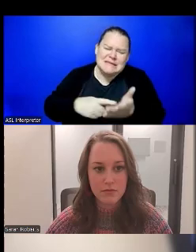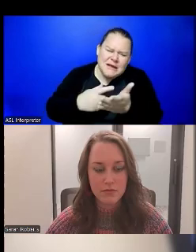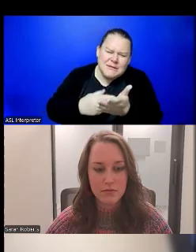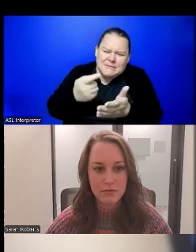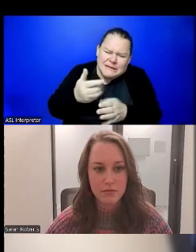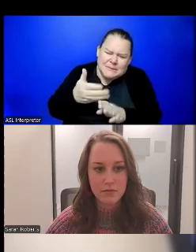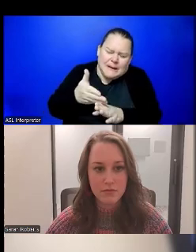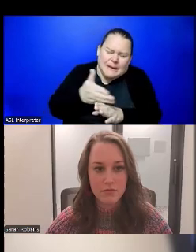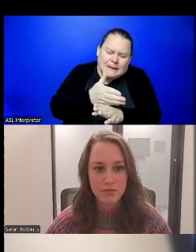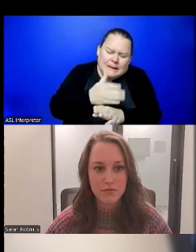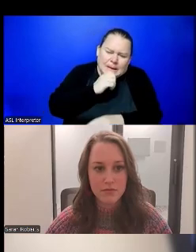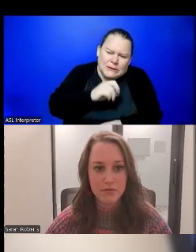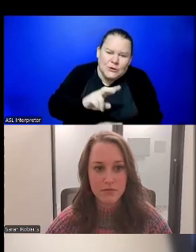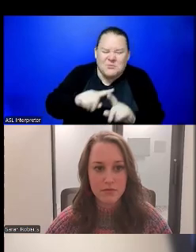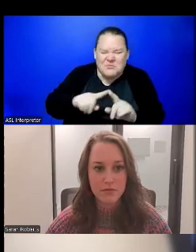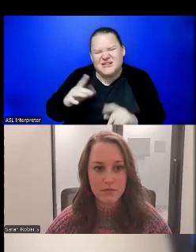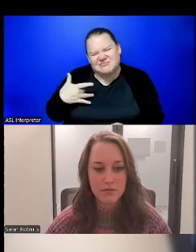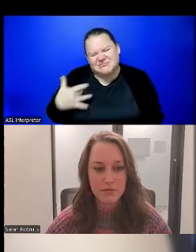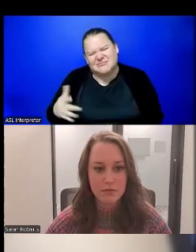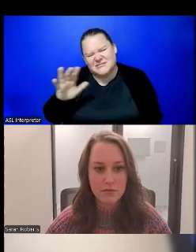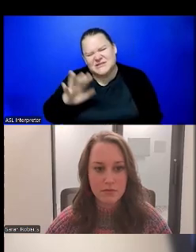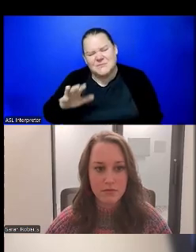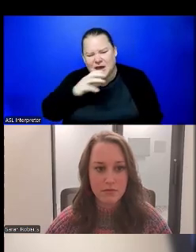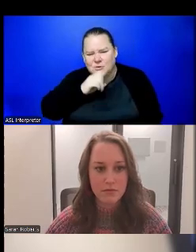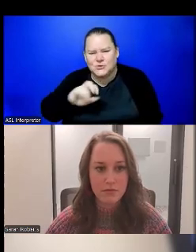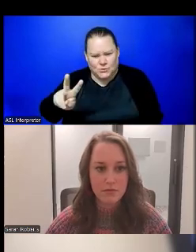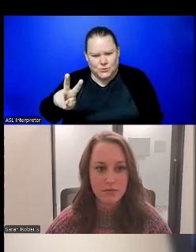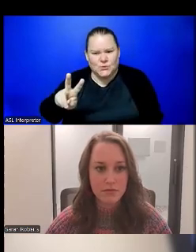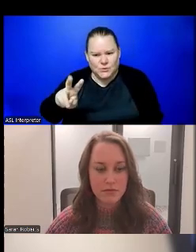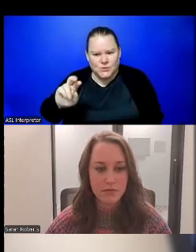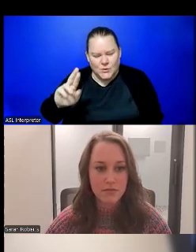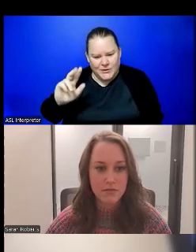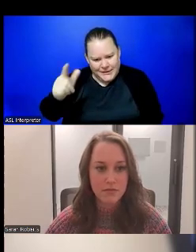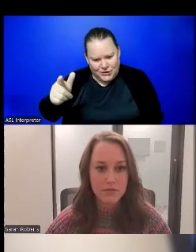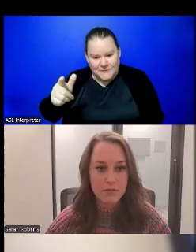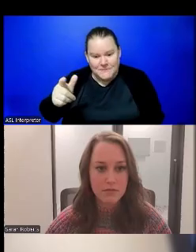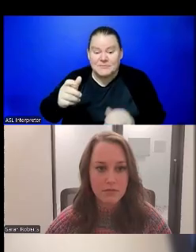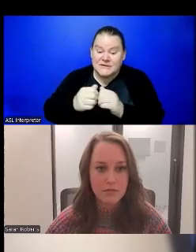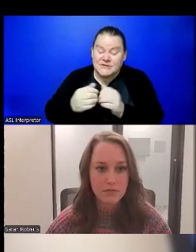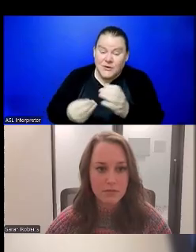often two or later. And so with growth hormone, they can now